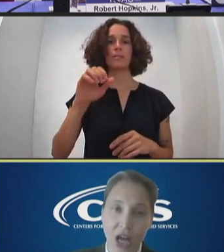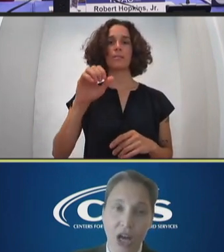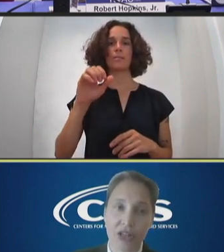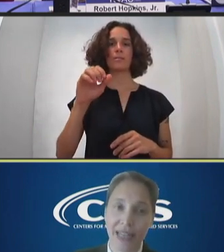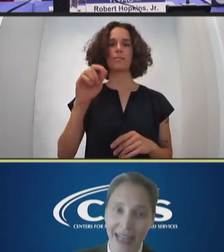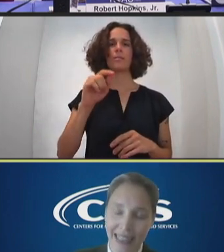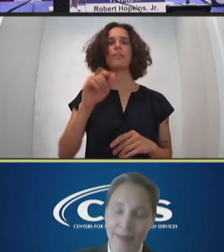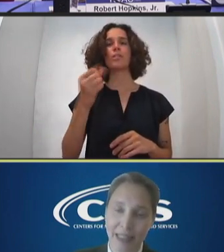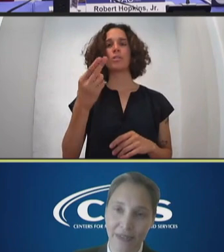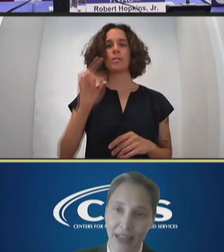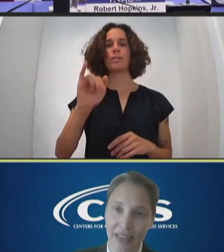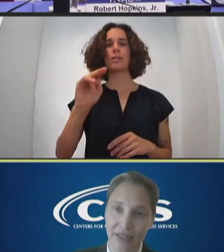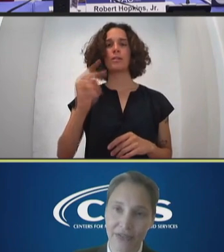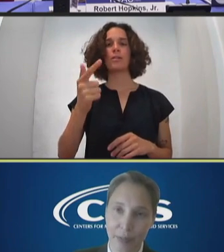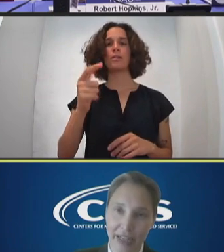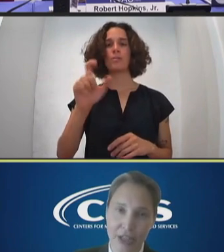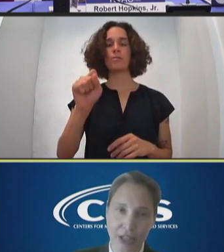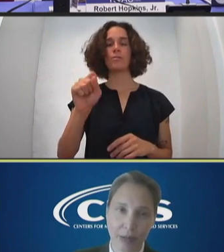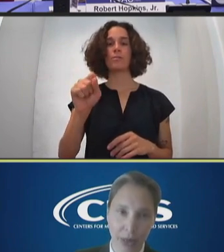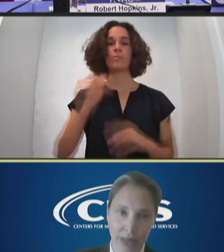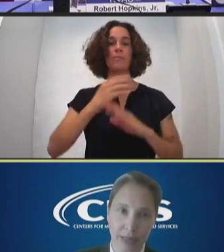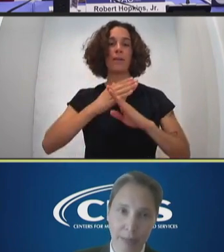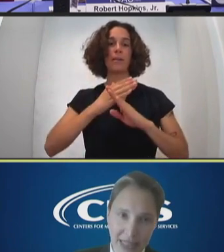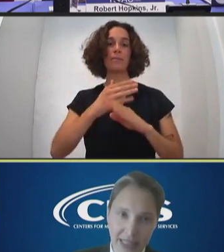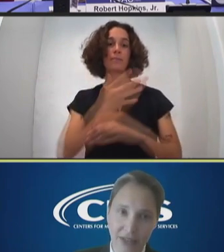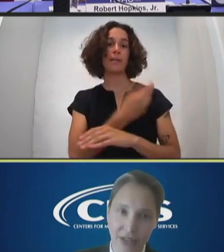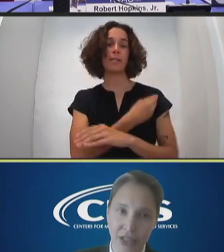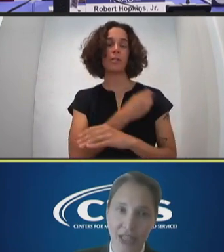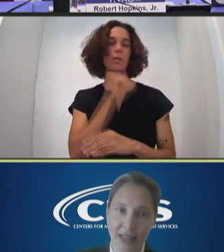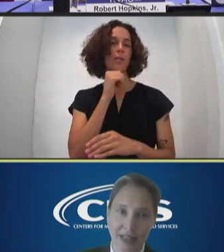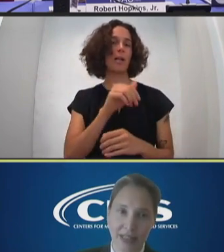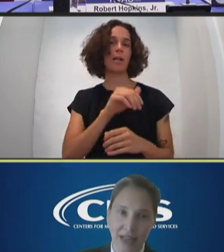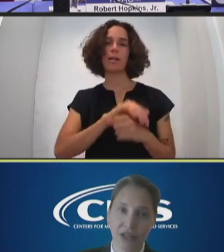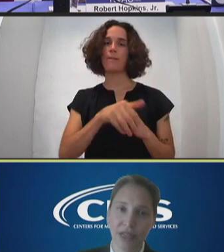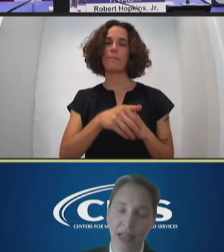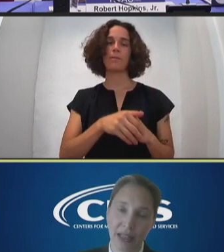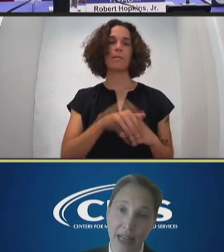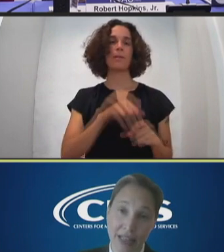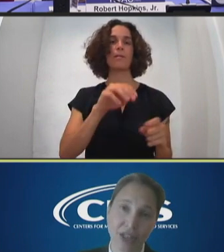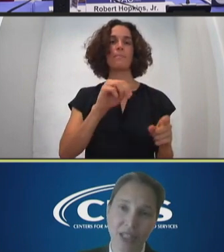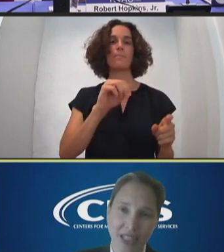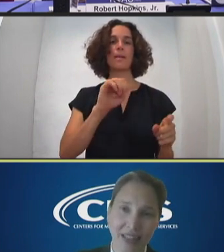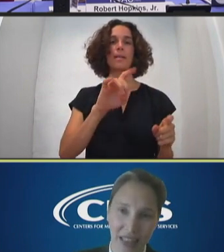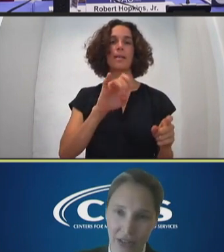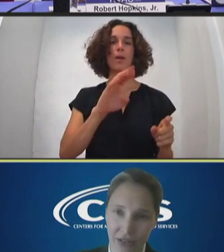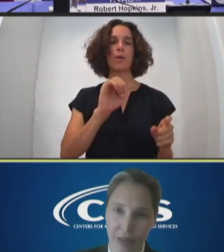are not specified for Medicare Part B coverage in the statute, and are instead then covered by